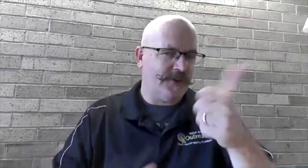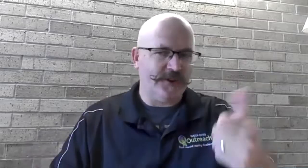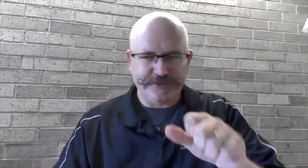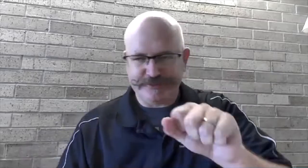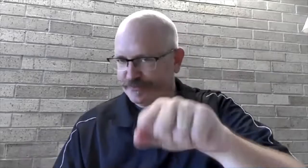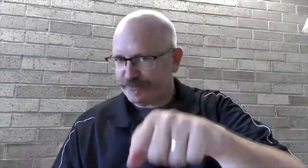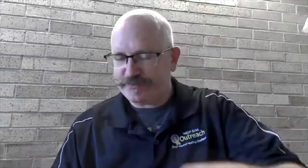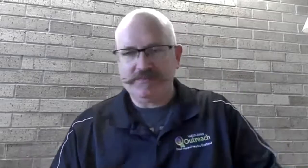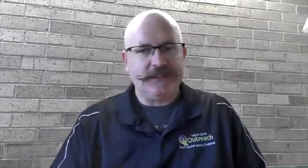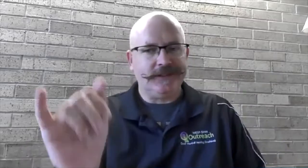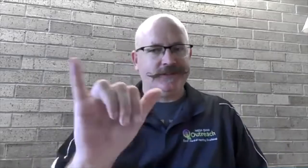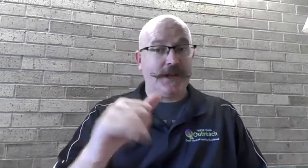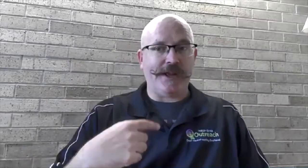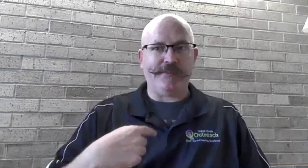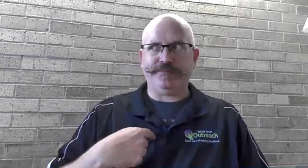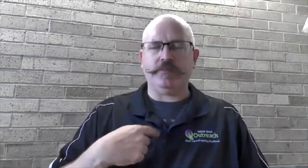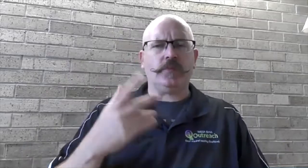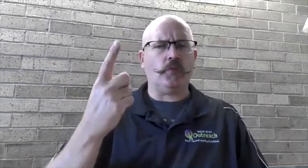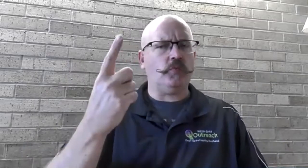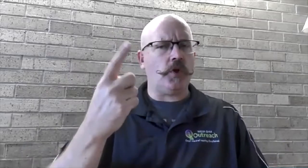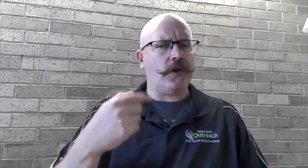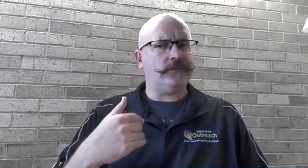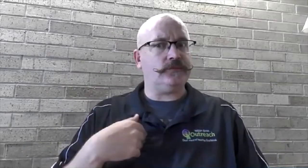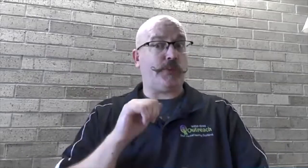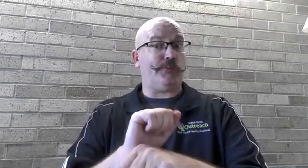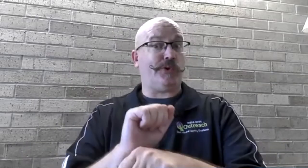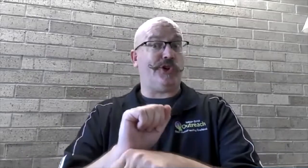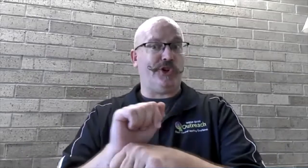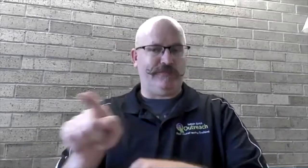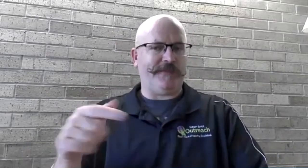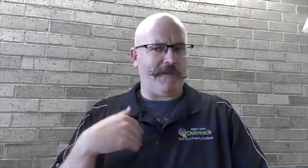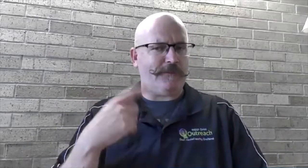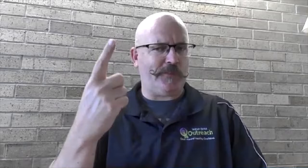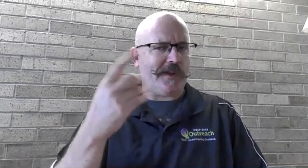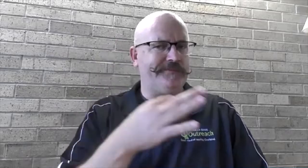you don't want other people to have difficulty trying to communicate.